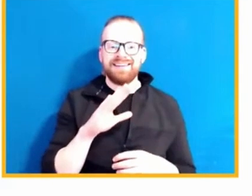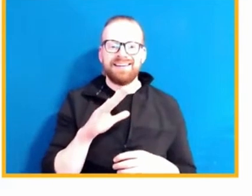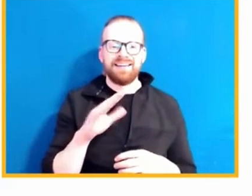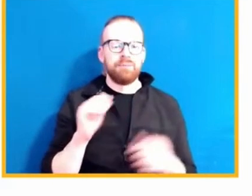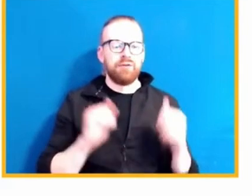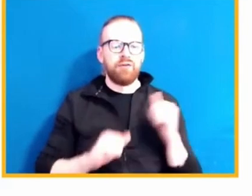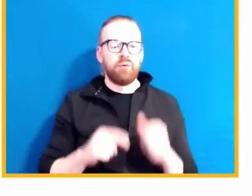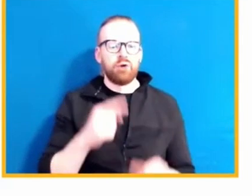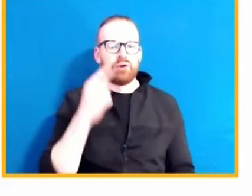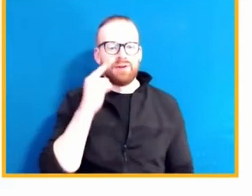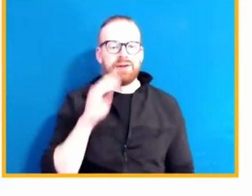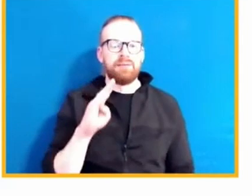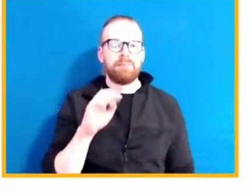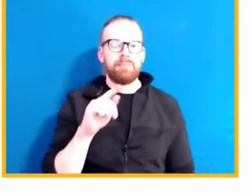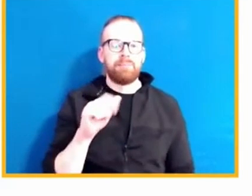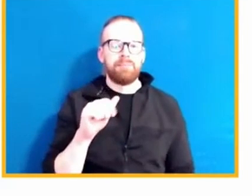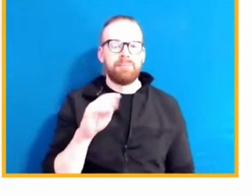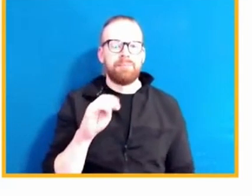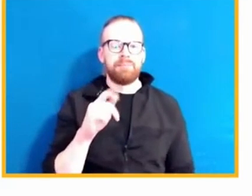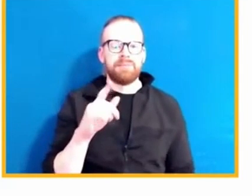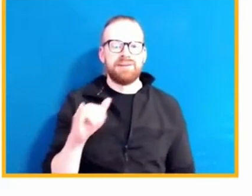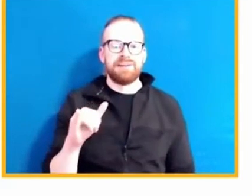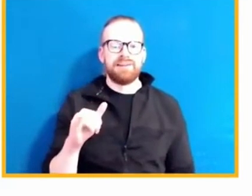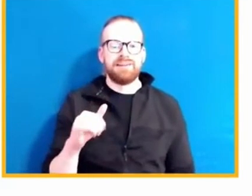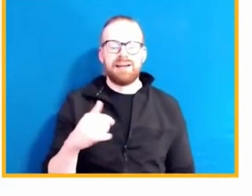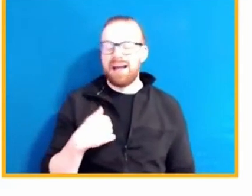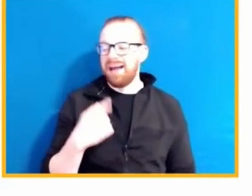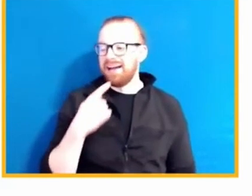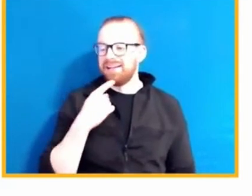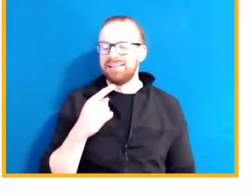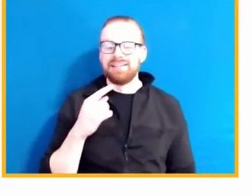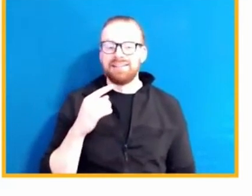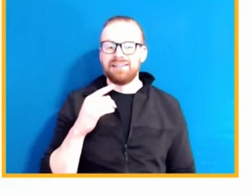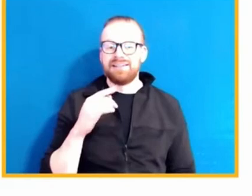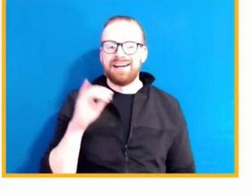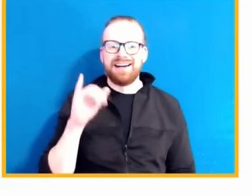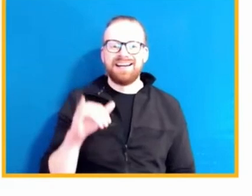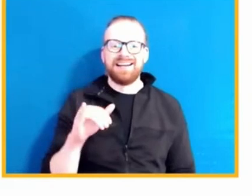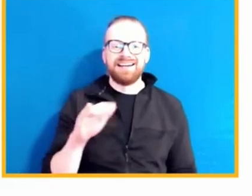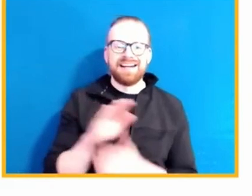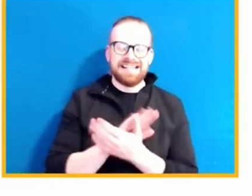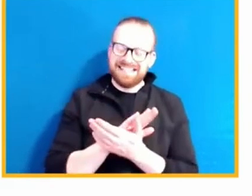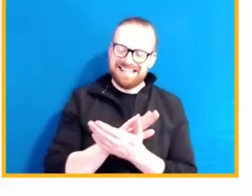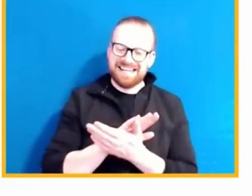Beta, what did you think? [Beta] I'm just say straight up, that is probably the cleanest performance